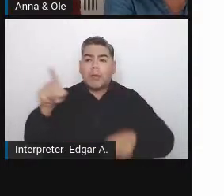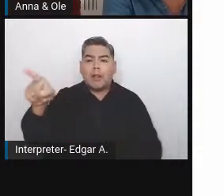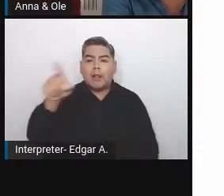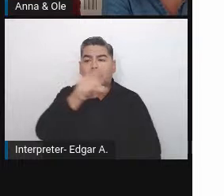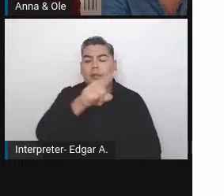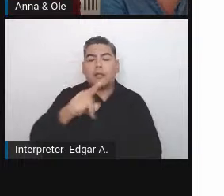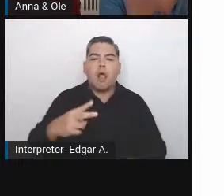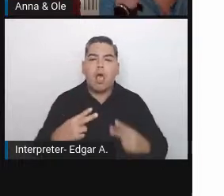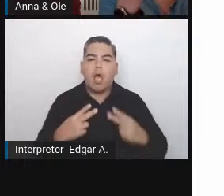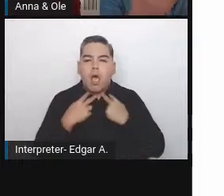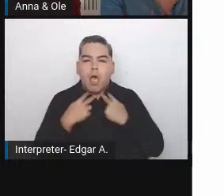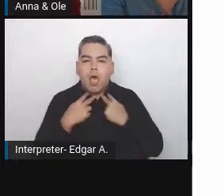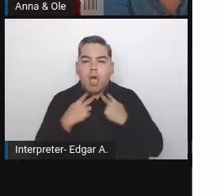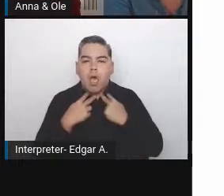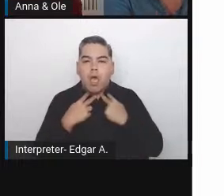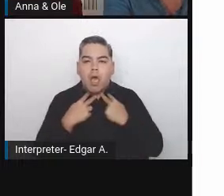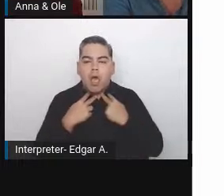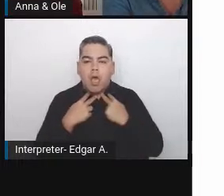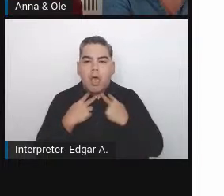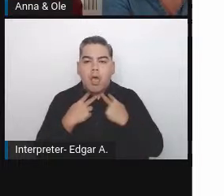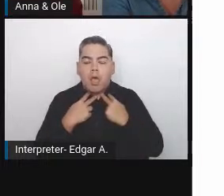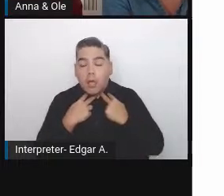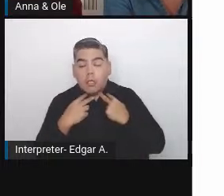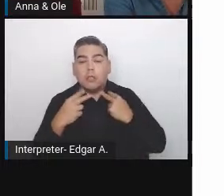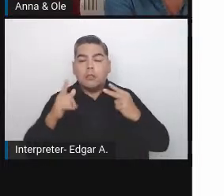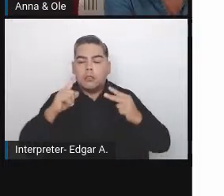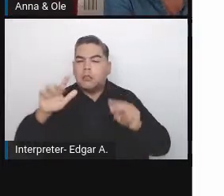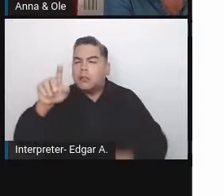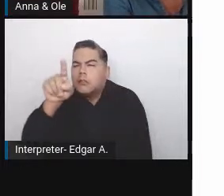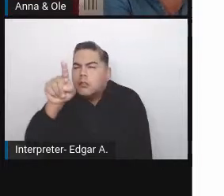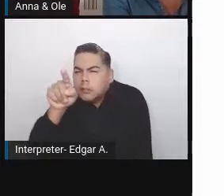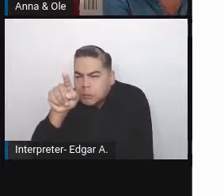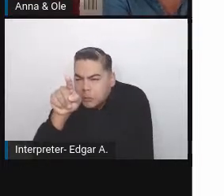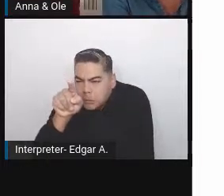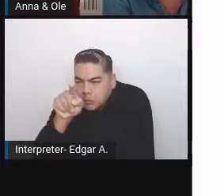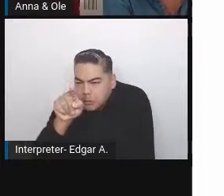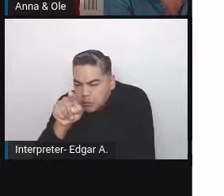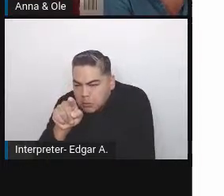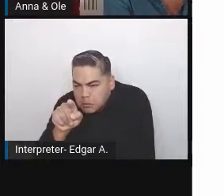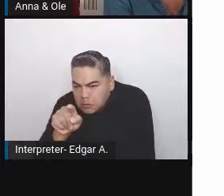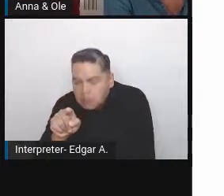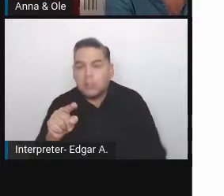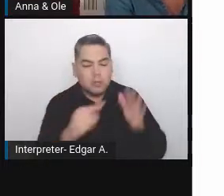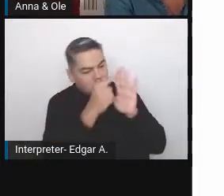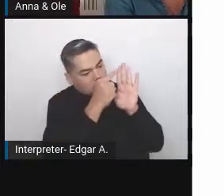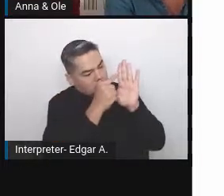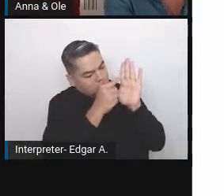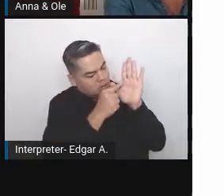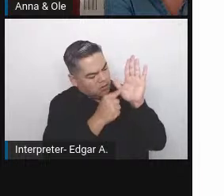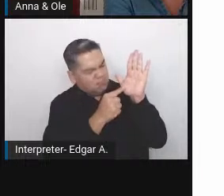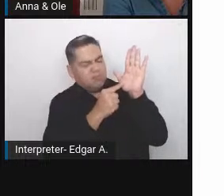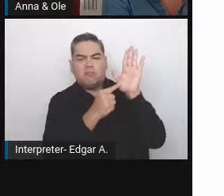and we will share that experience is that we saw that a lot of the people got